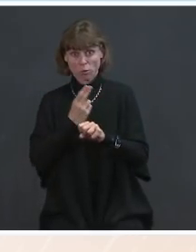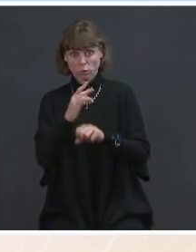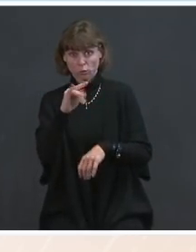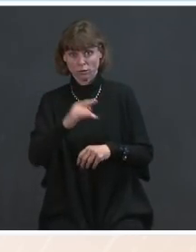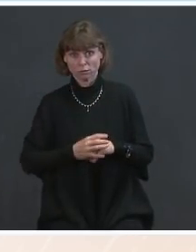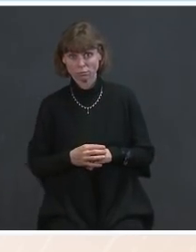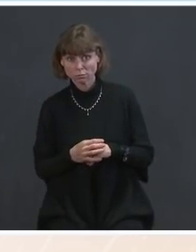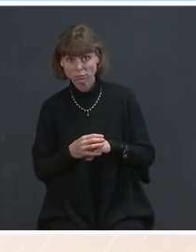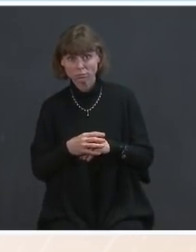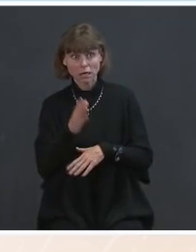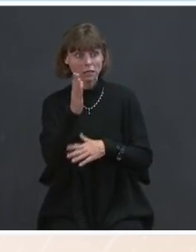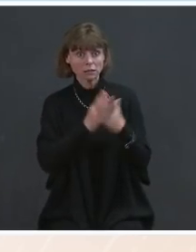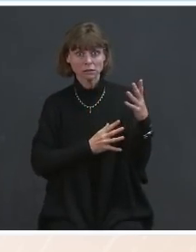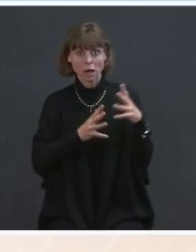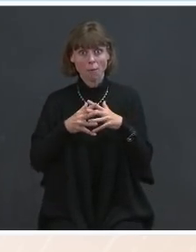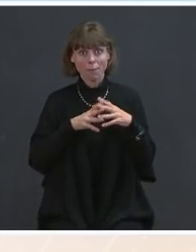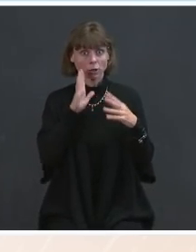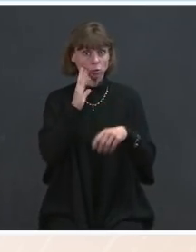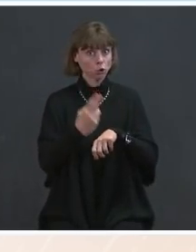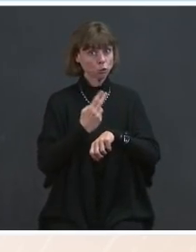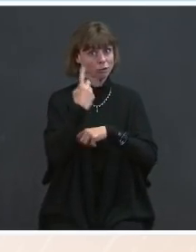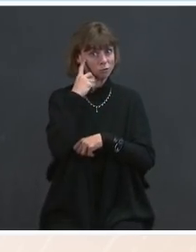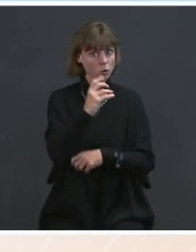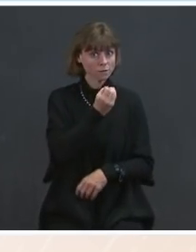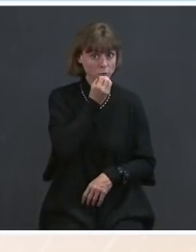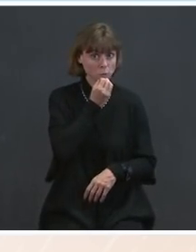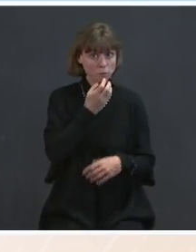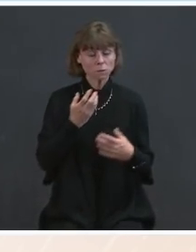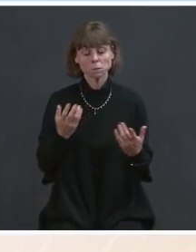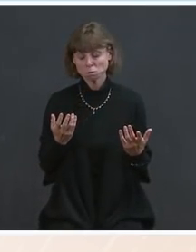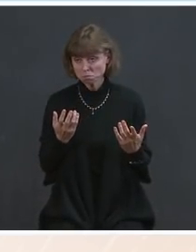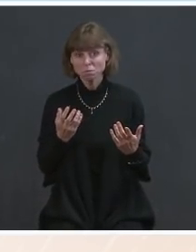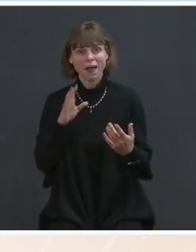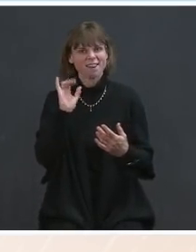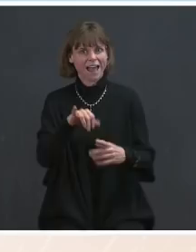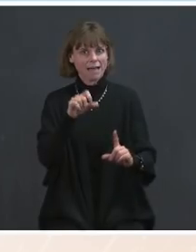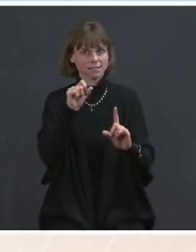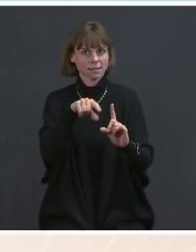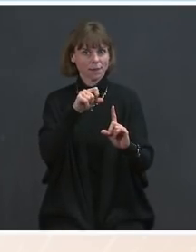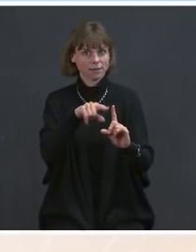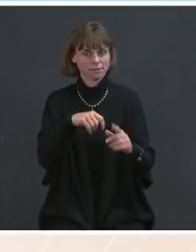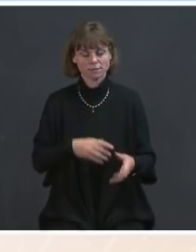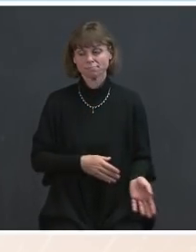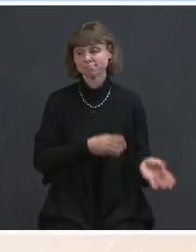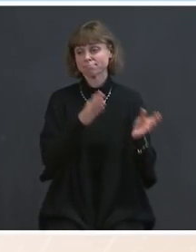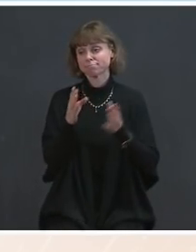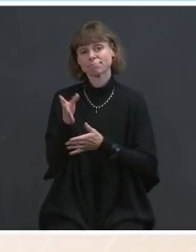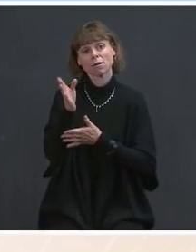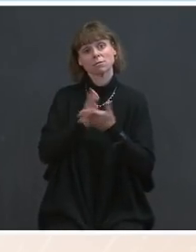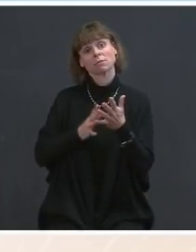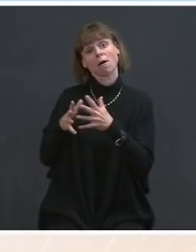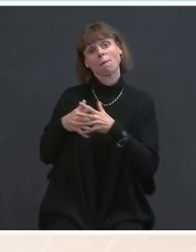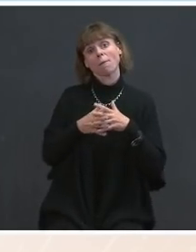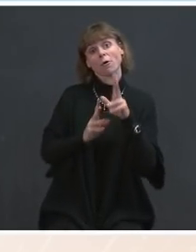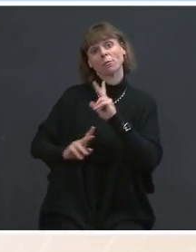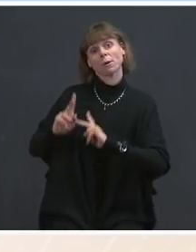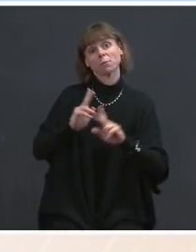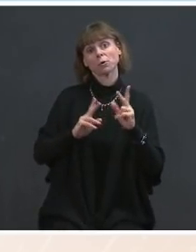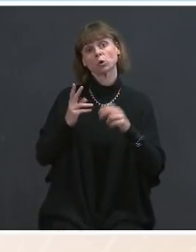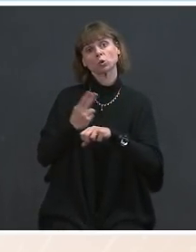to ensure they can put food on the table; that certainly is a form of stimulus. Some will use it to ensure they can pay their rent;